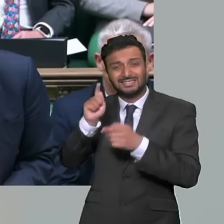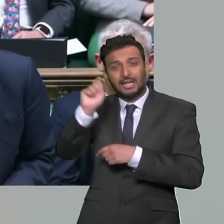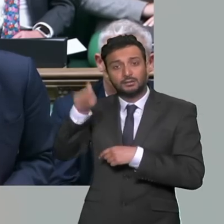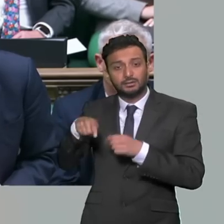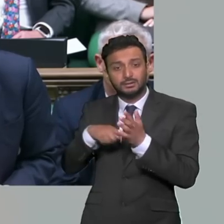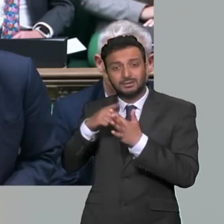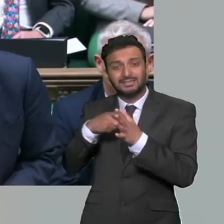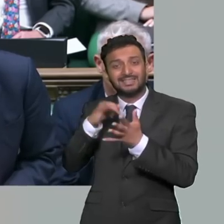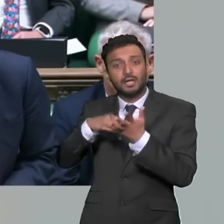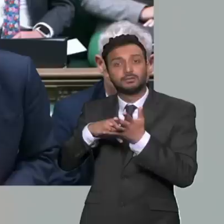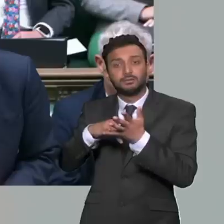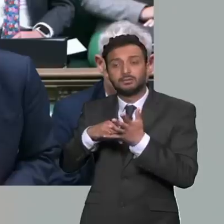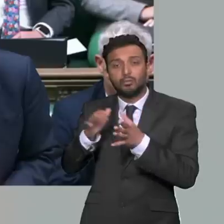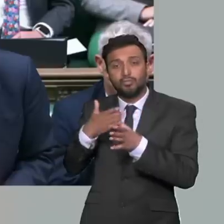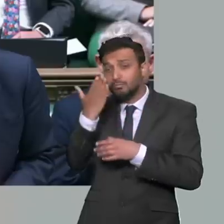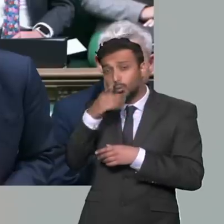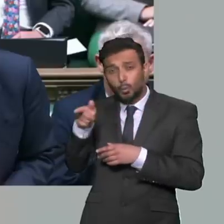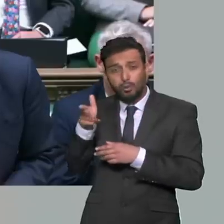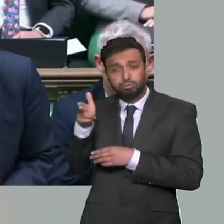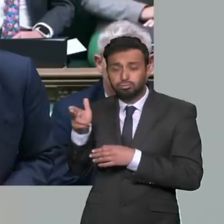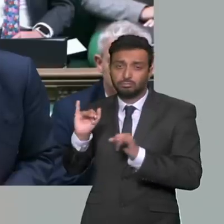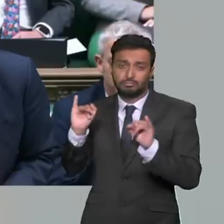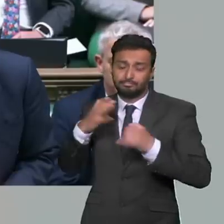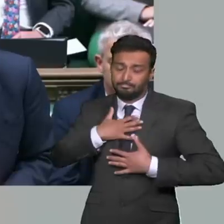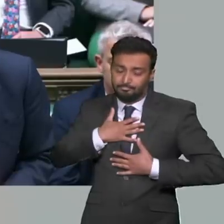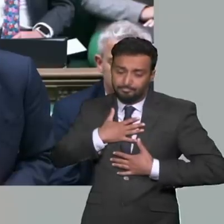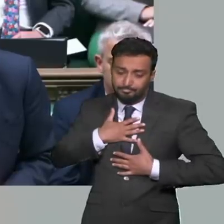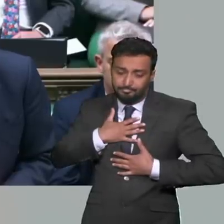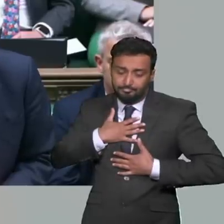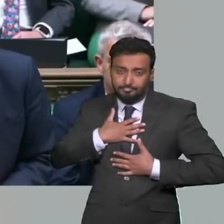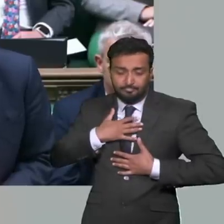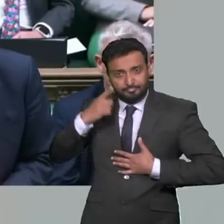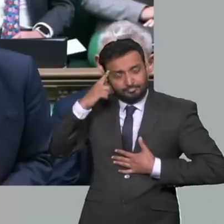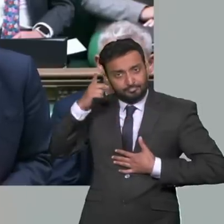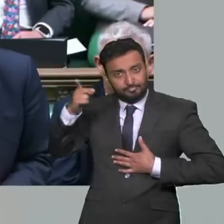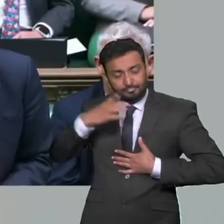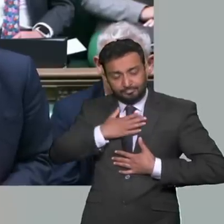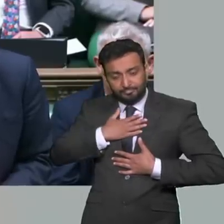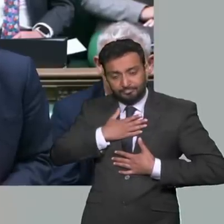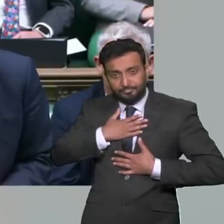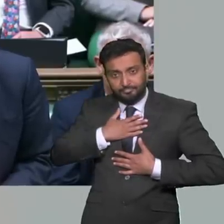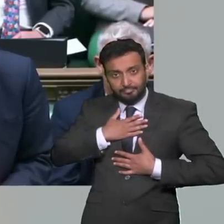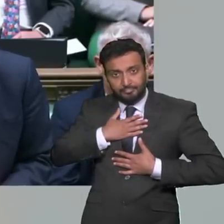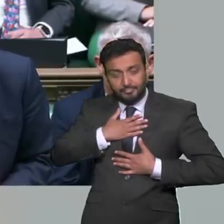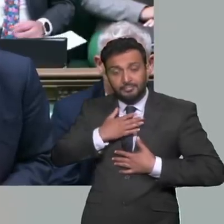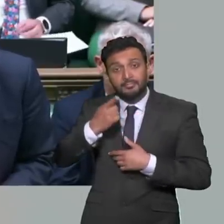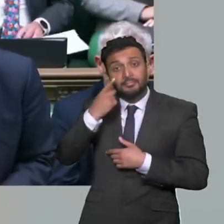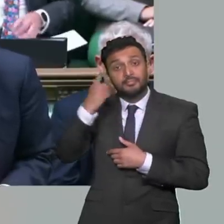Our thoughts are with all those affected by this horrific attack. Yesterday, I welcomed the Emir of Qatar to Downing Street.